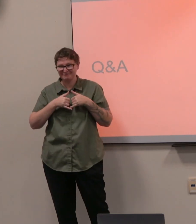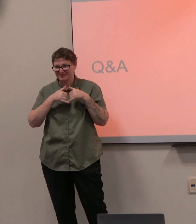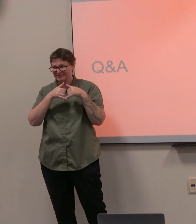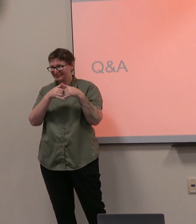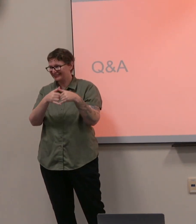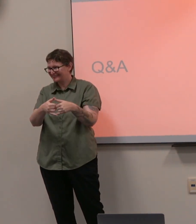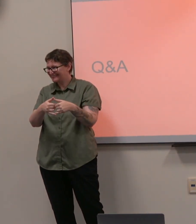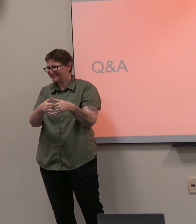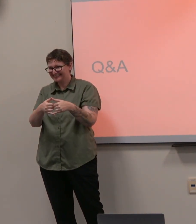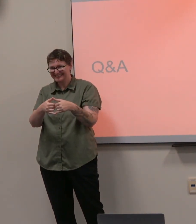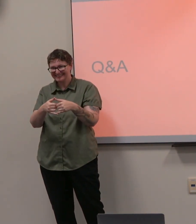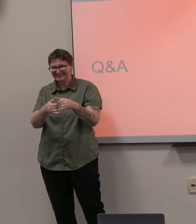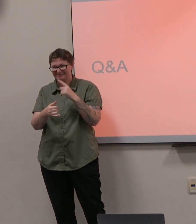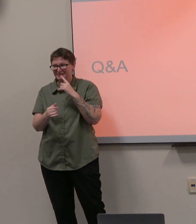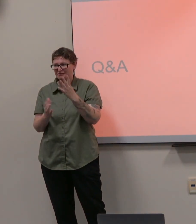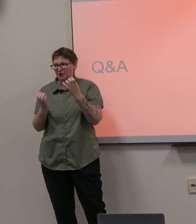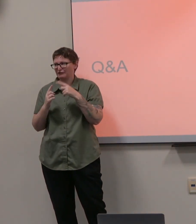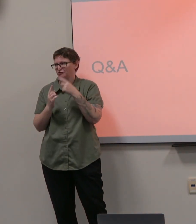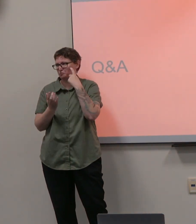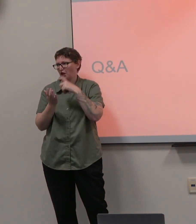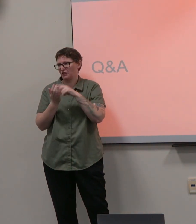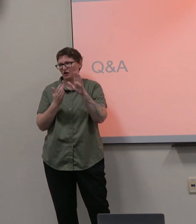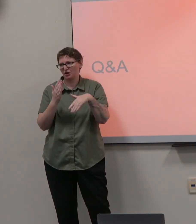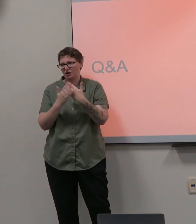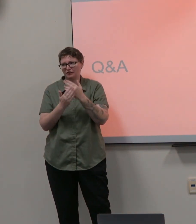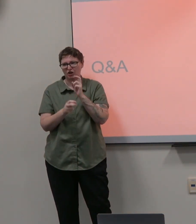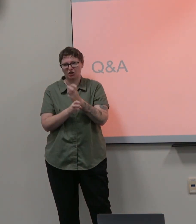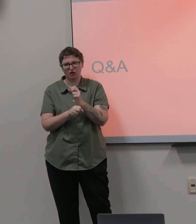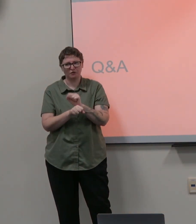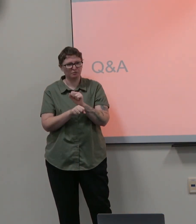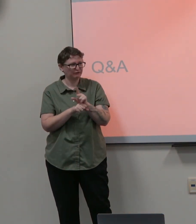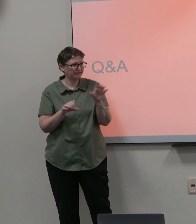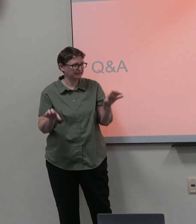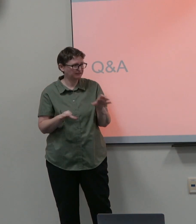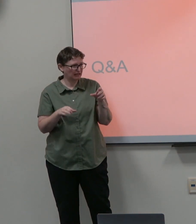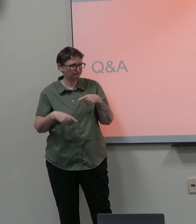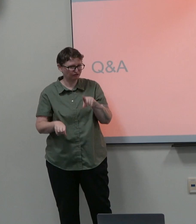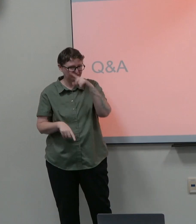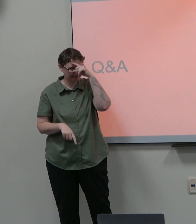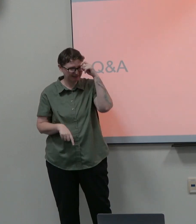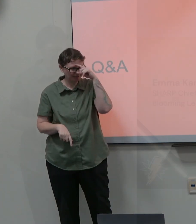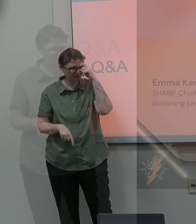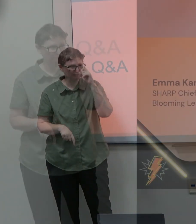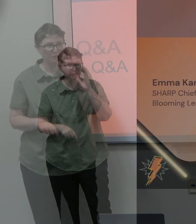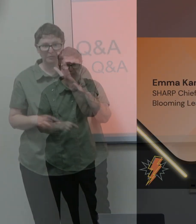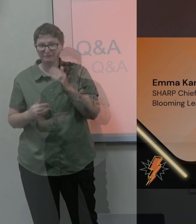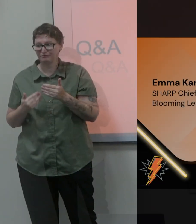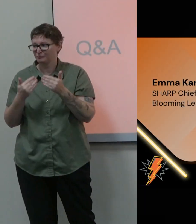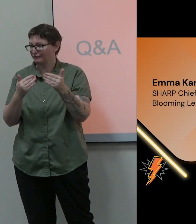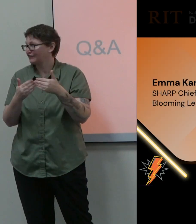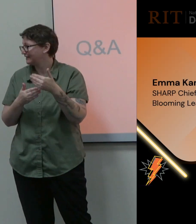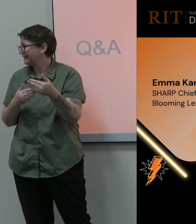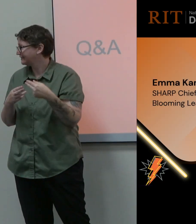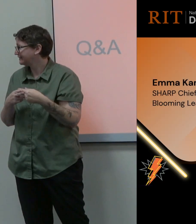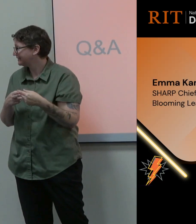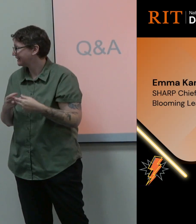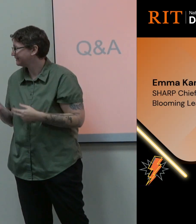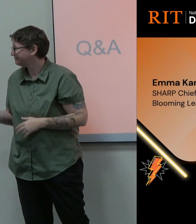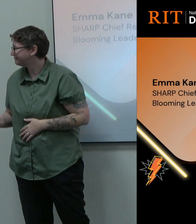move on to the exciting part, which is the awards, and I really want to recognize all of the hard work that all of you have done so far this summer, so we're going to move